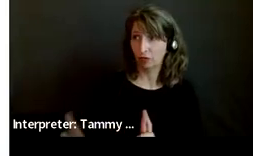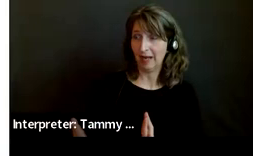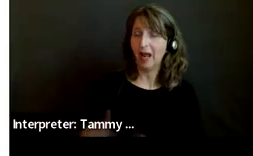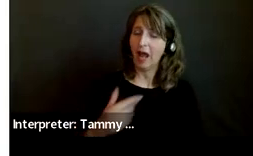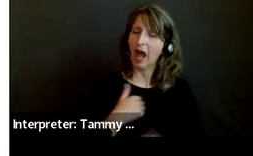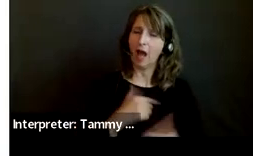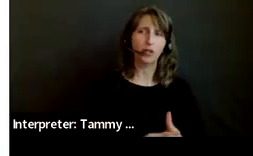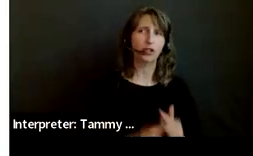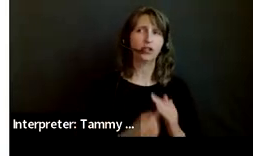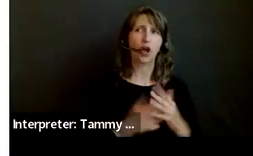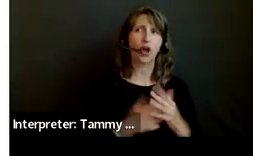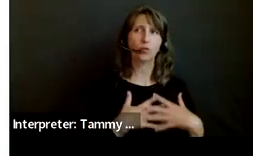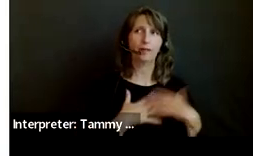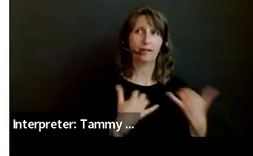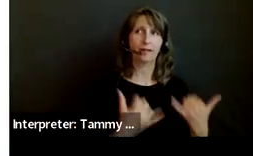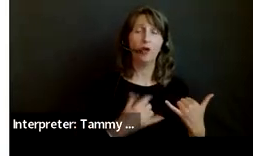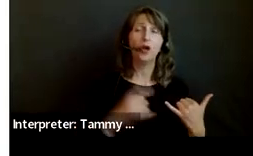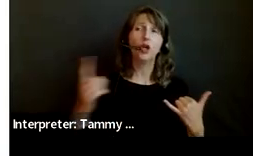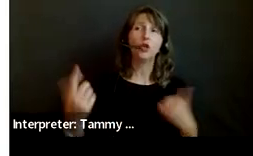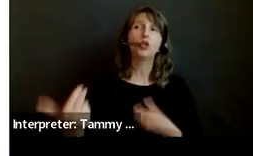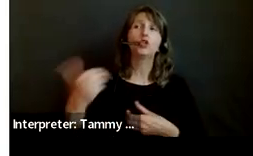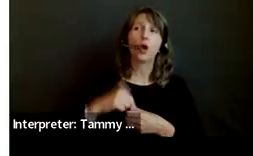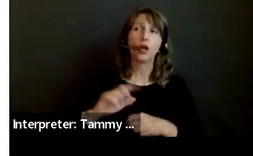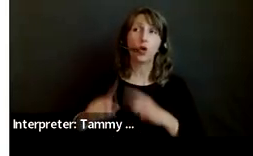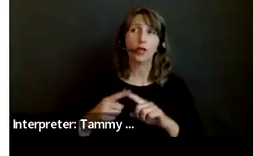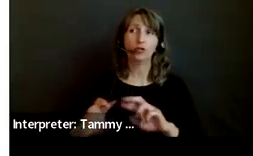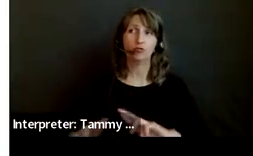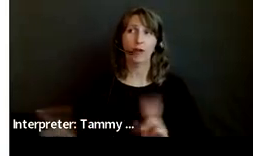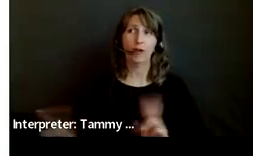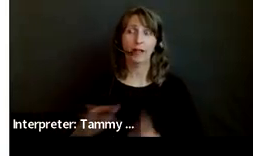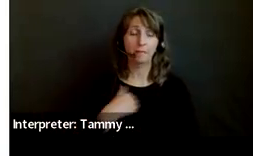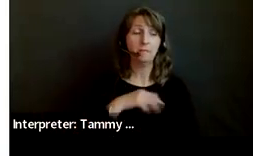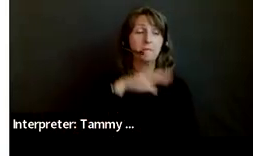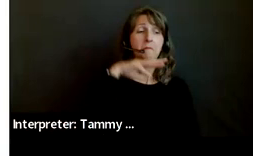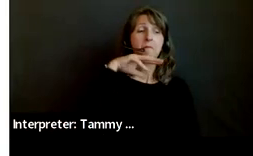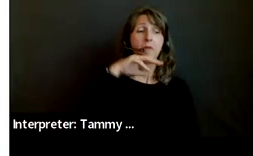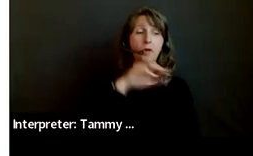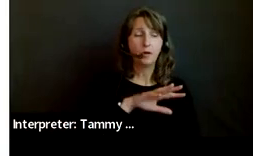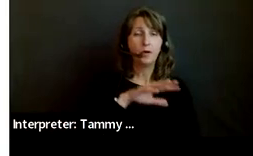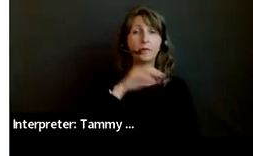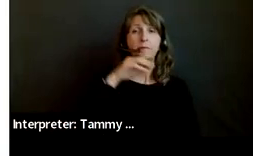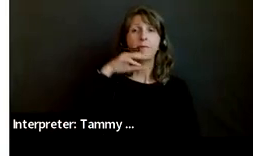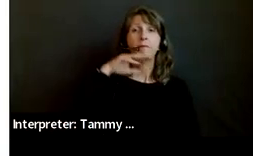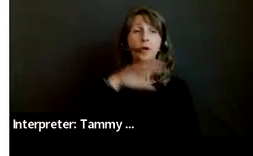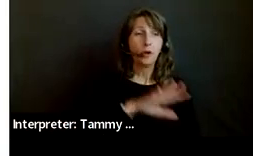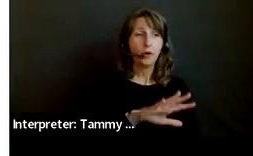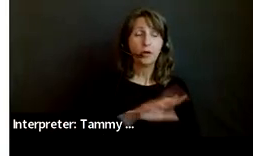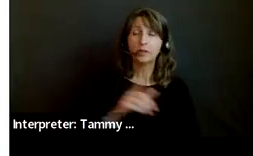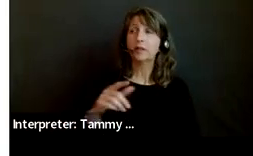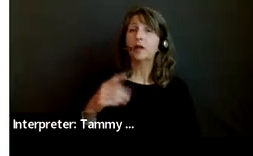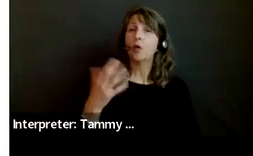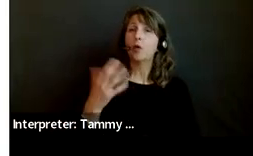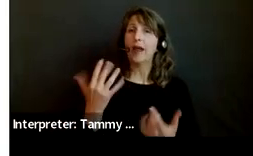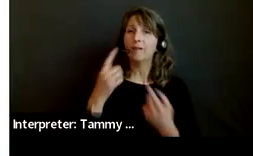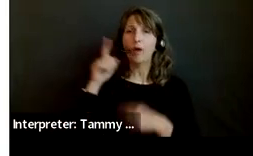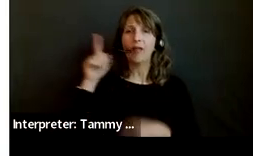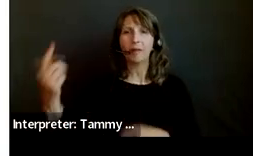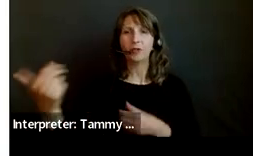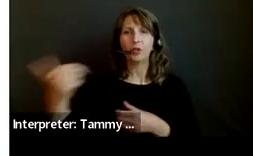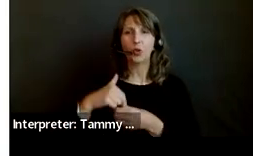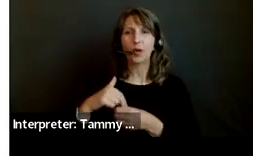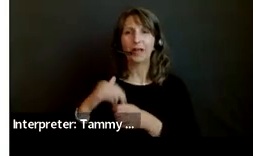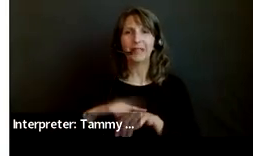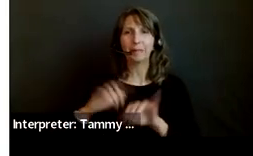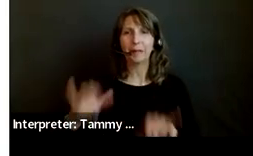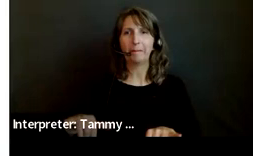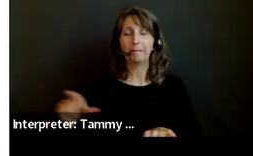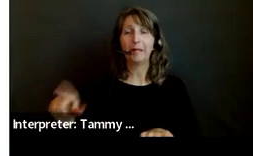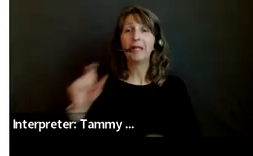You don't want to be asking someone to do this right now. Cause they may not be able to and that will escalate them further.